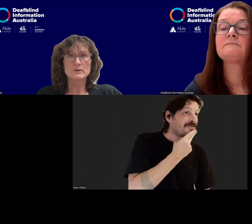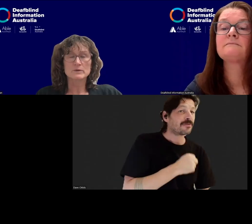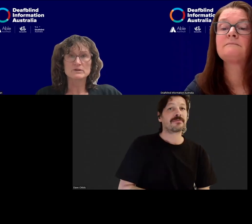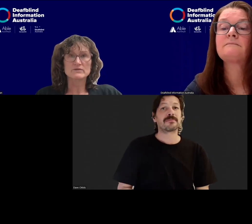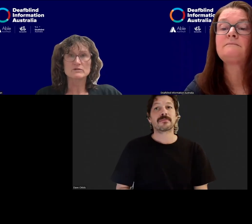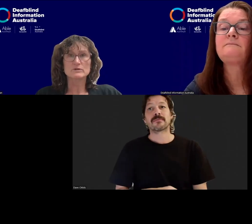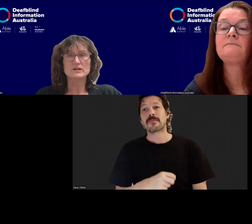I believe a couple of